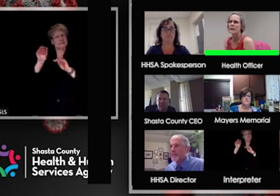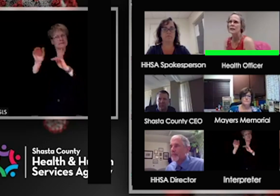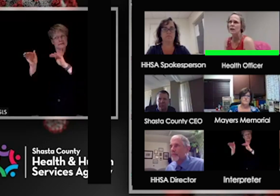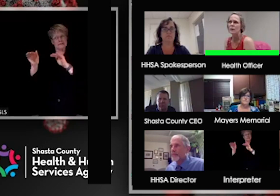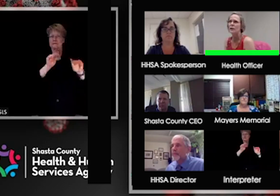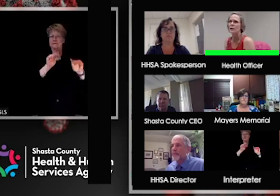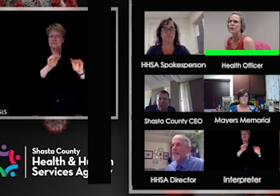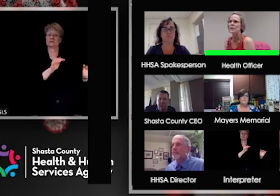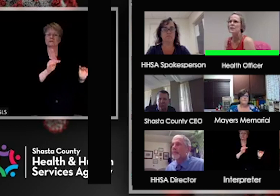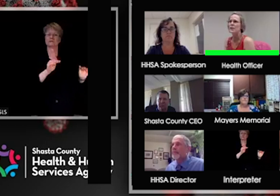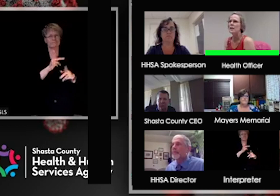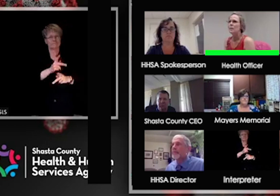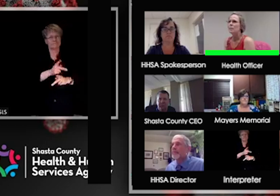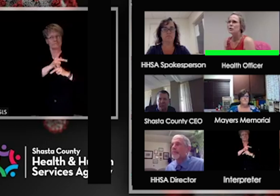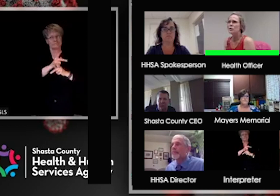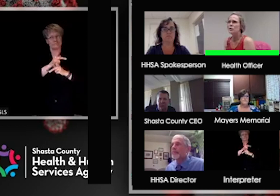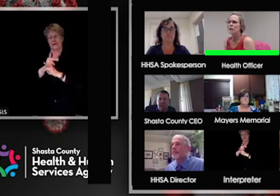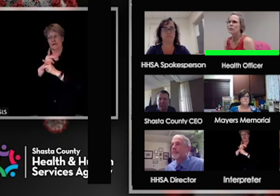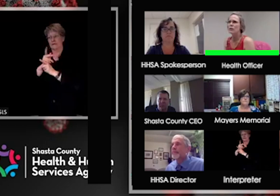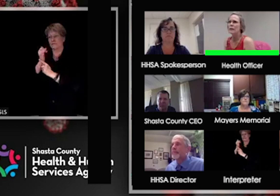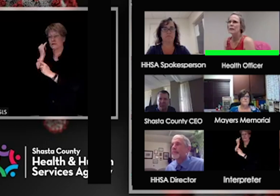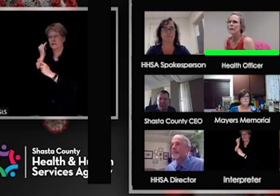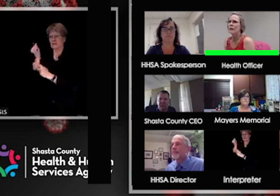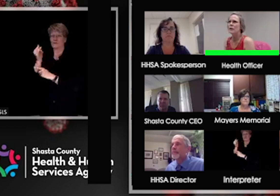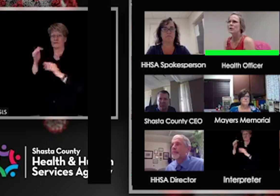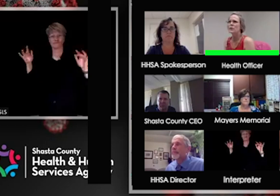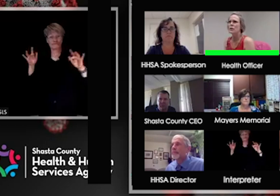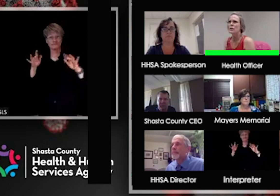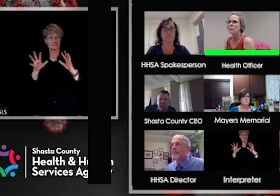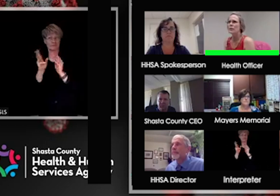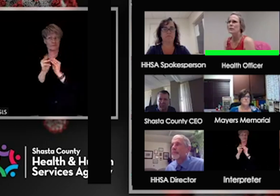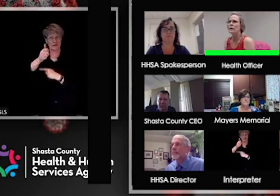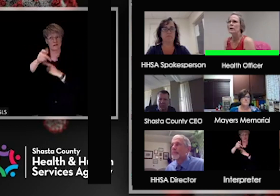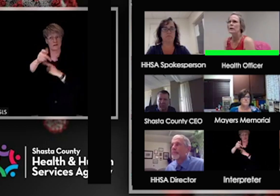getting together with others. Make sure that you’re limiting the numbers. Preferably